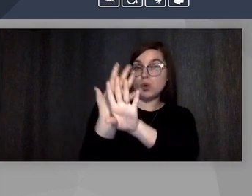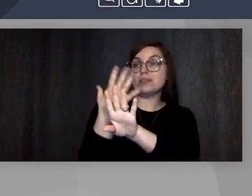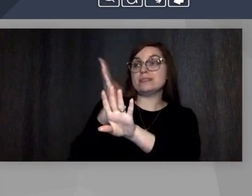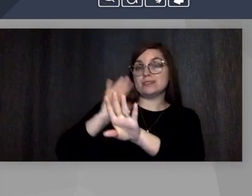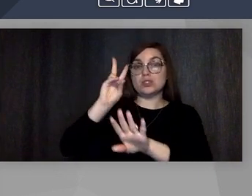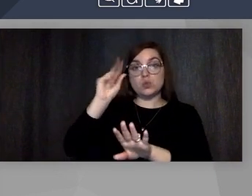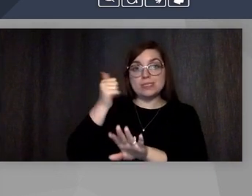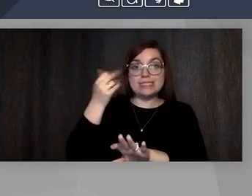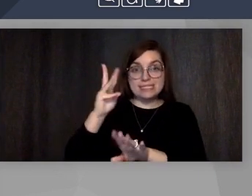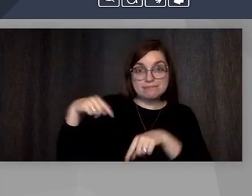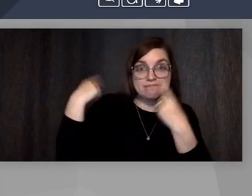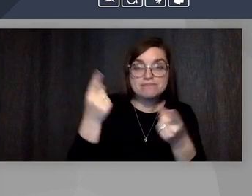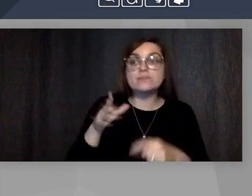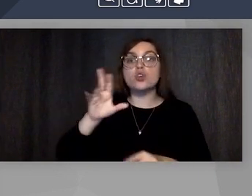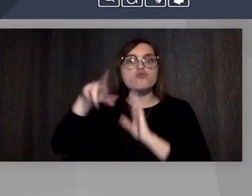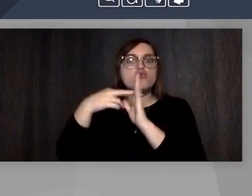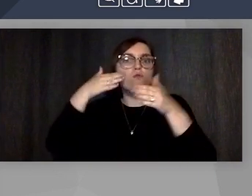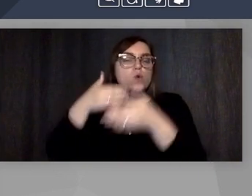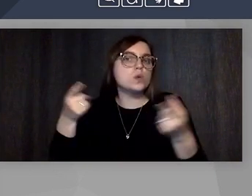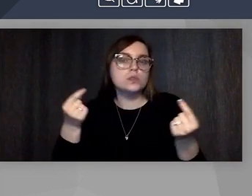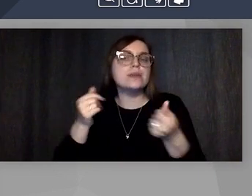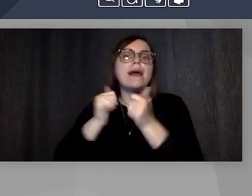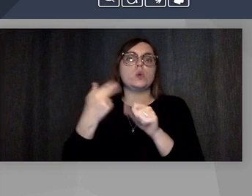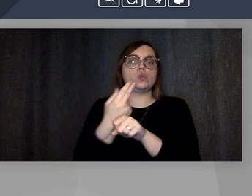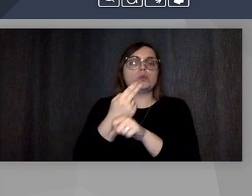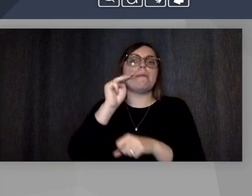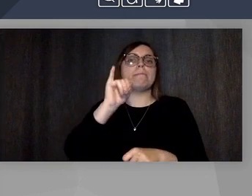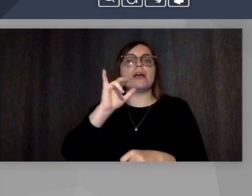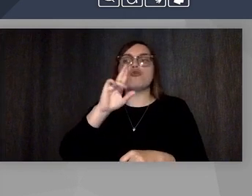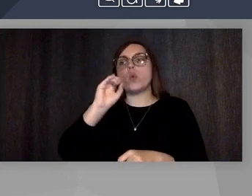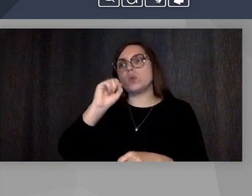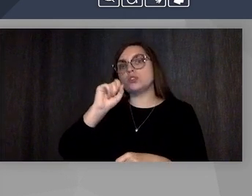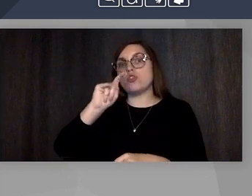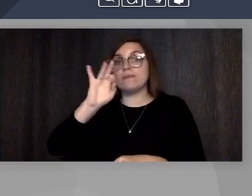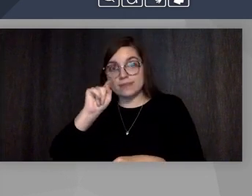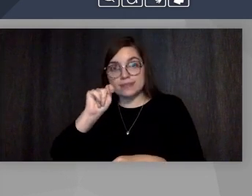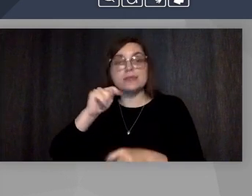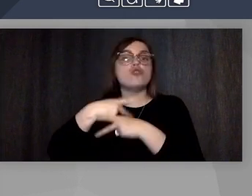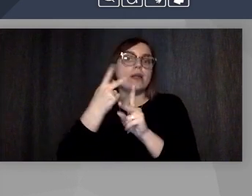Her role is focused on training end users on how to use Microsoft products such as Microsoft Teams, power platform